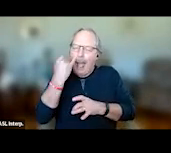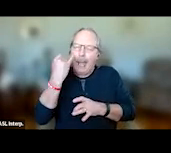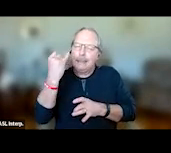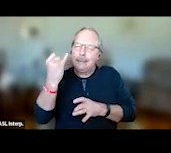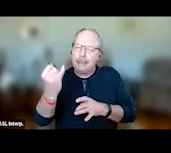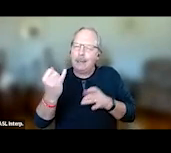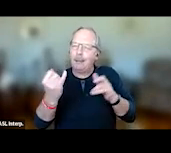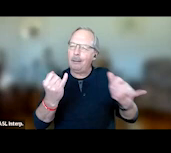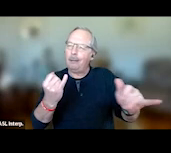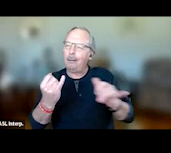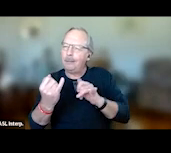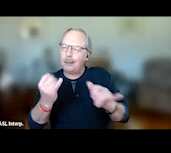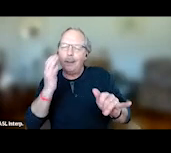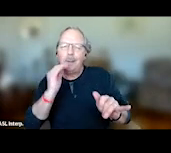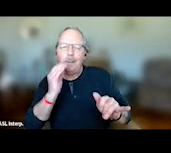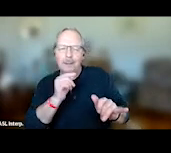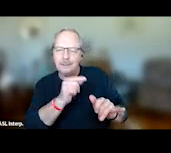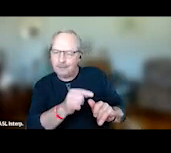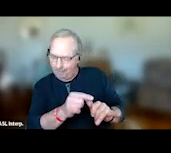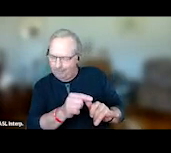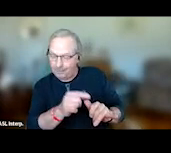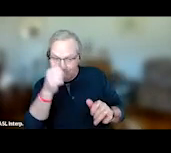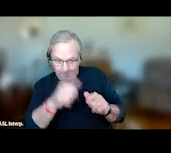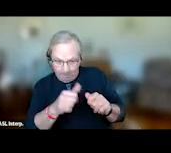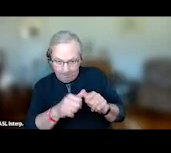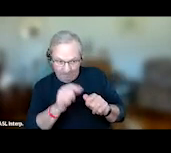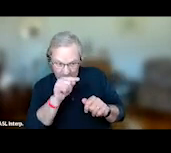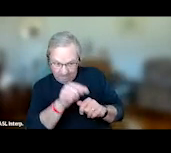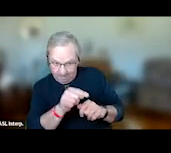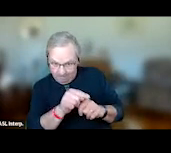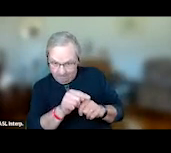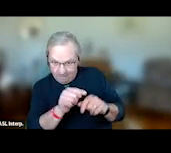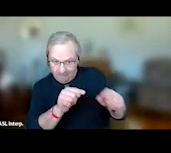who's experiencing these types of delusions. Because remember, for them, this delusion is their reality.